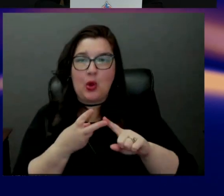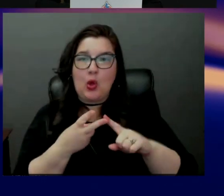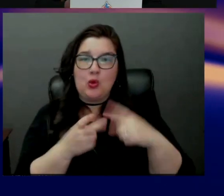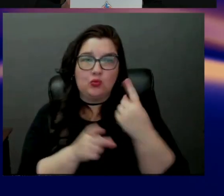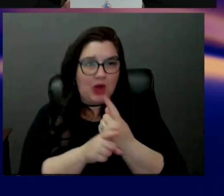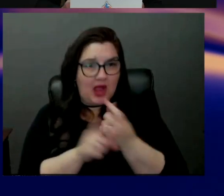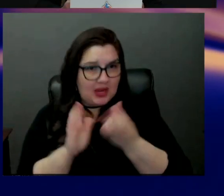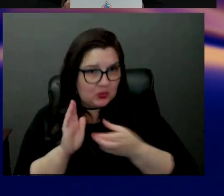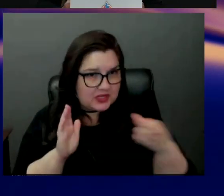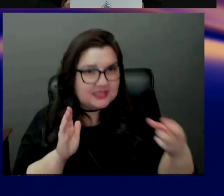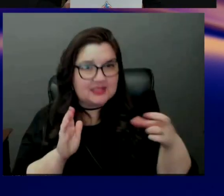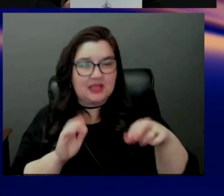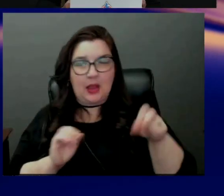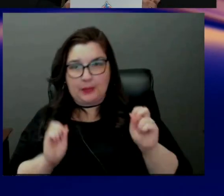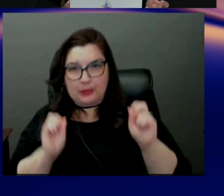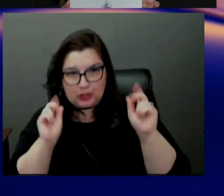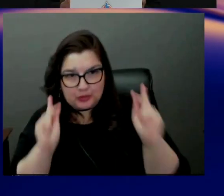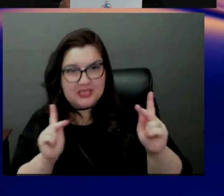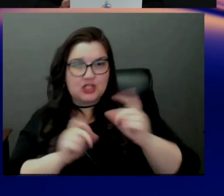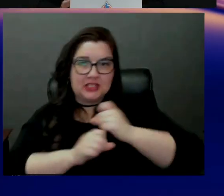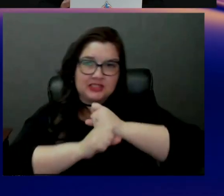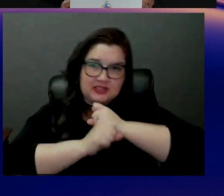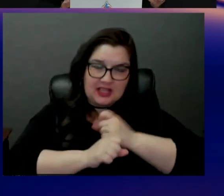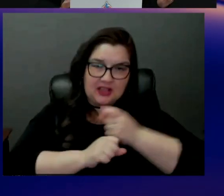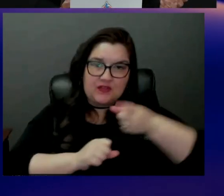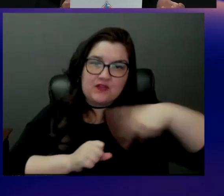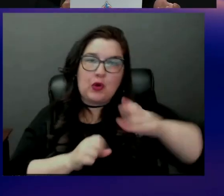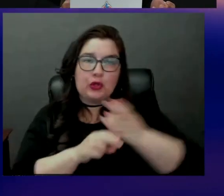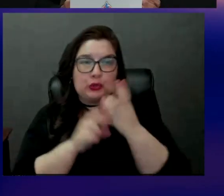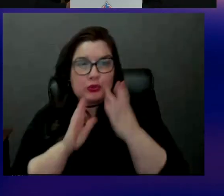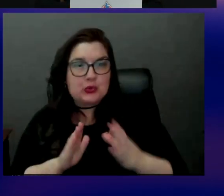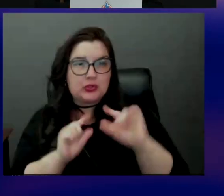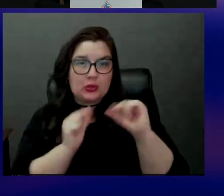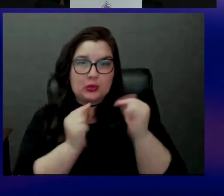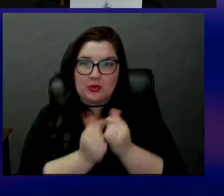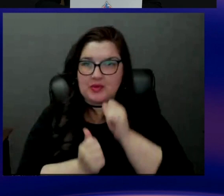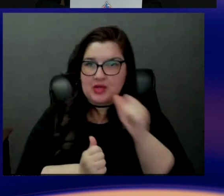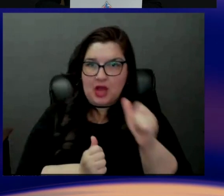permissions for security for your users groups, not using a user account, for example.